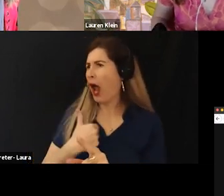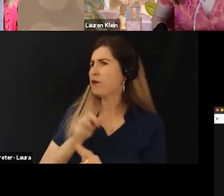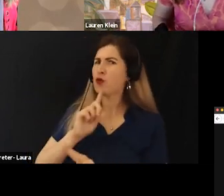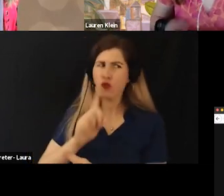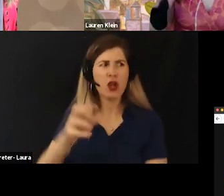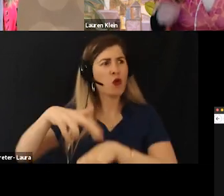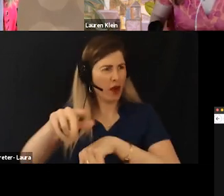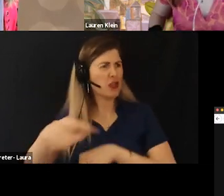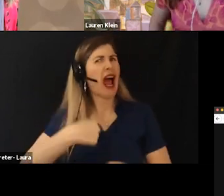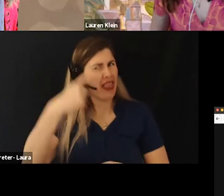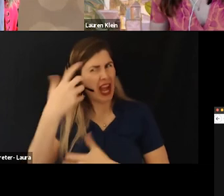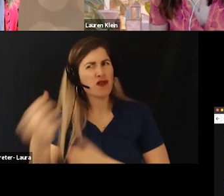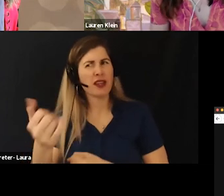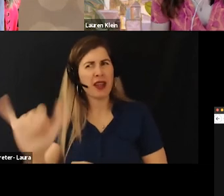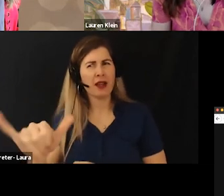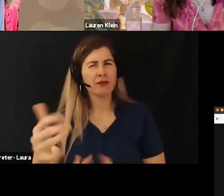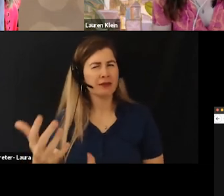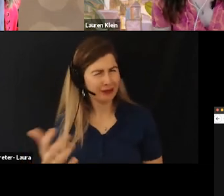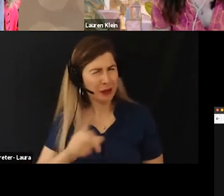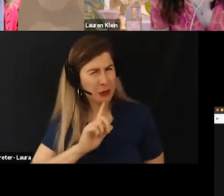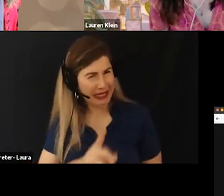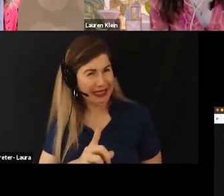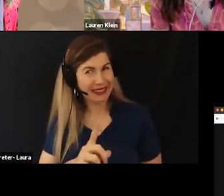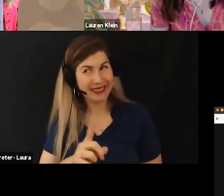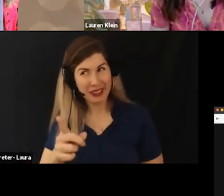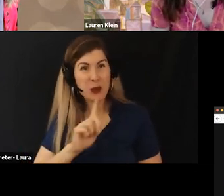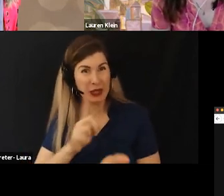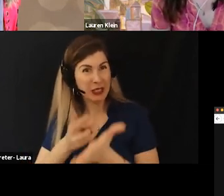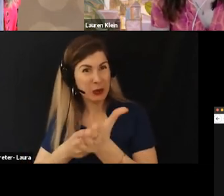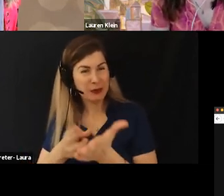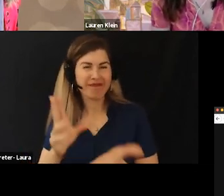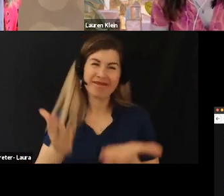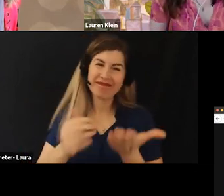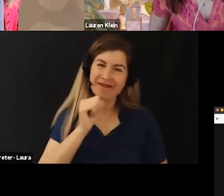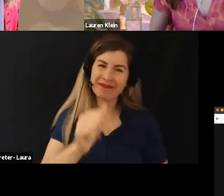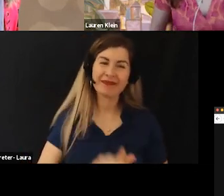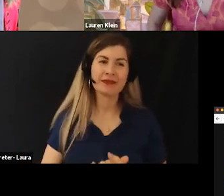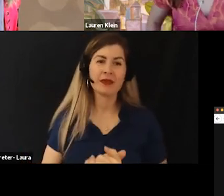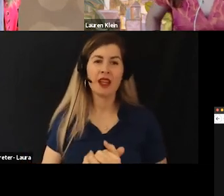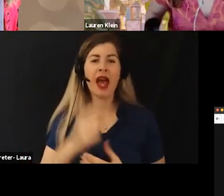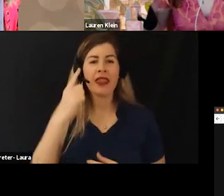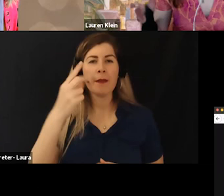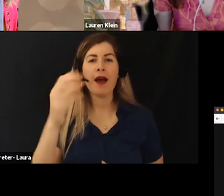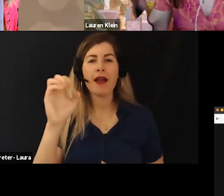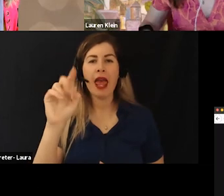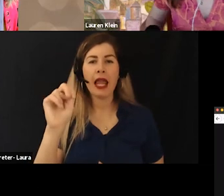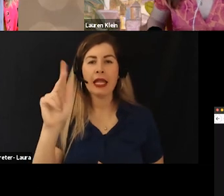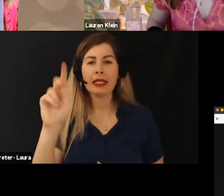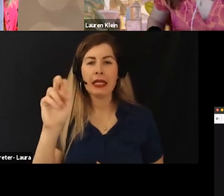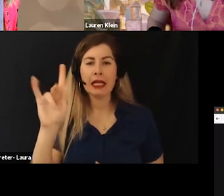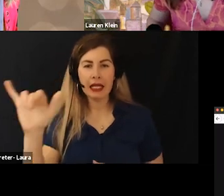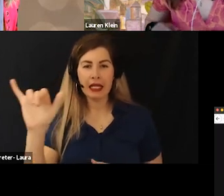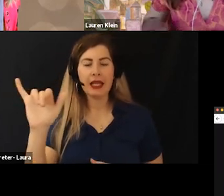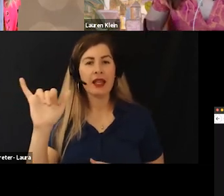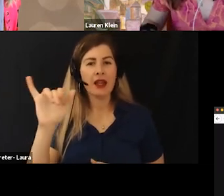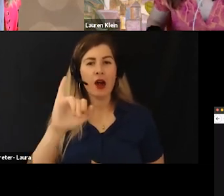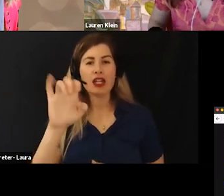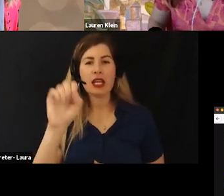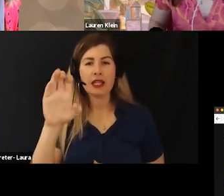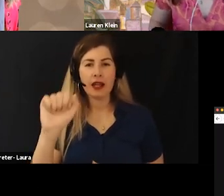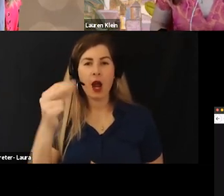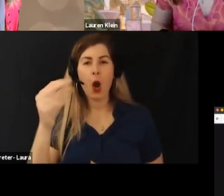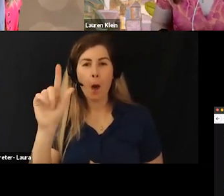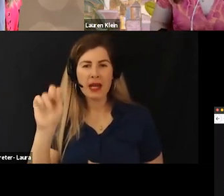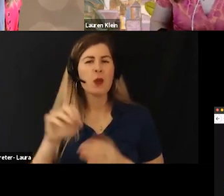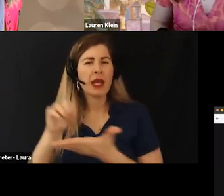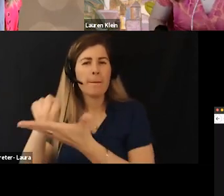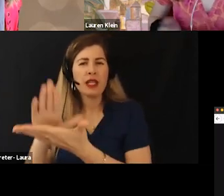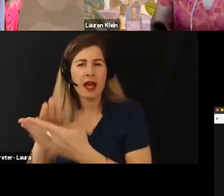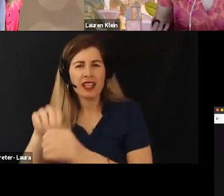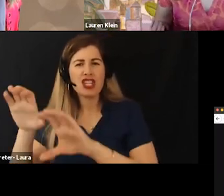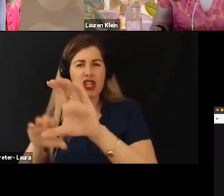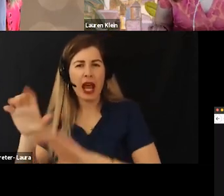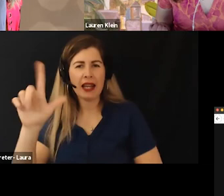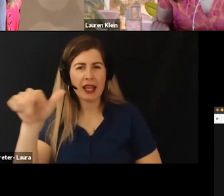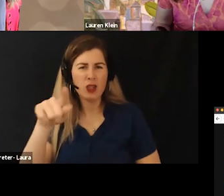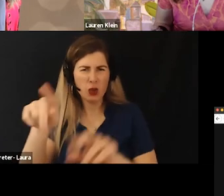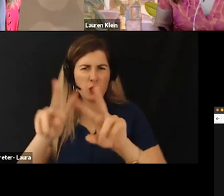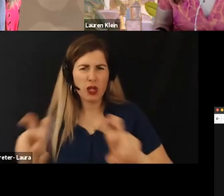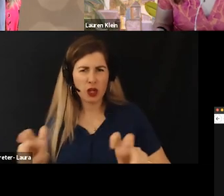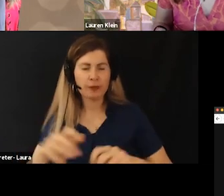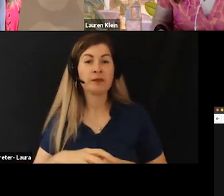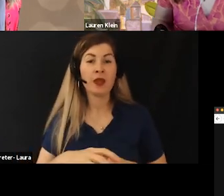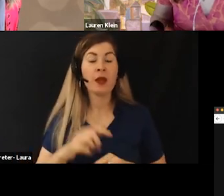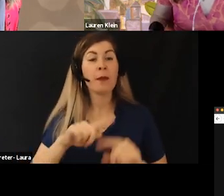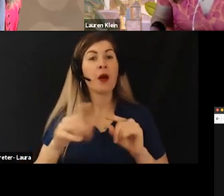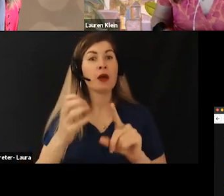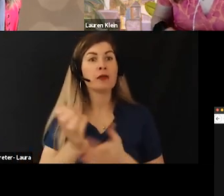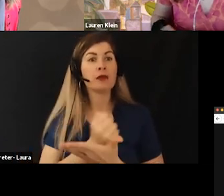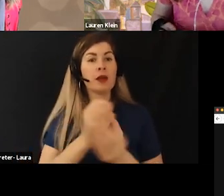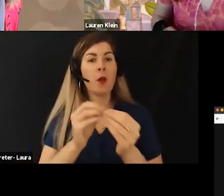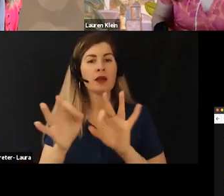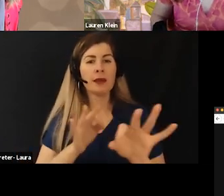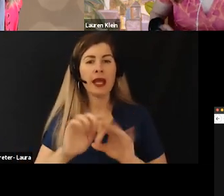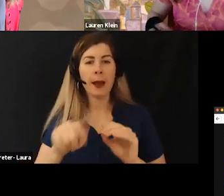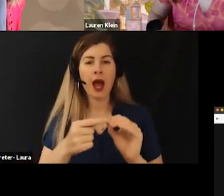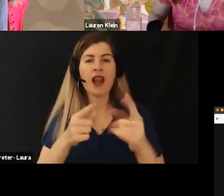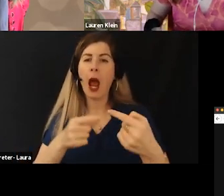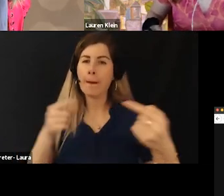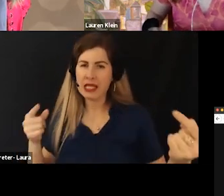I'm thinking of work here by Jessica Holman, for example, or Helen Kennedy, we can put some of those drop those in the chat a little bit later, but I just want to talk for a couple more minutes about the opposite so visualizations that deliberately leverage